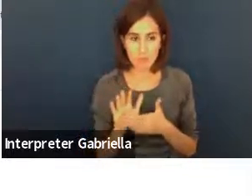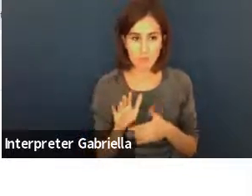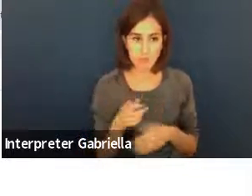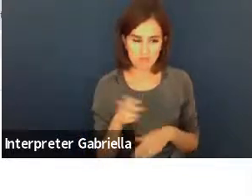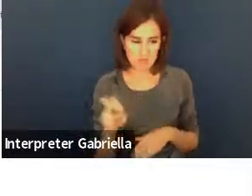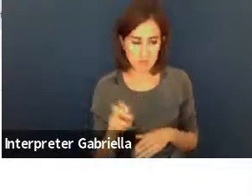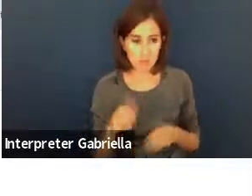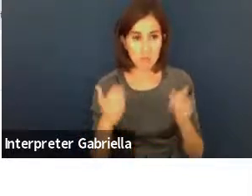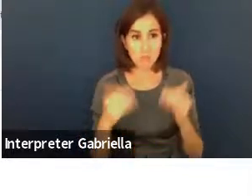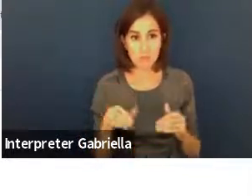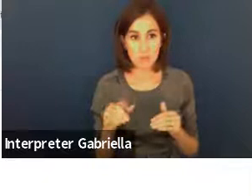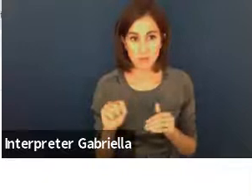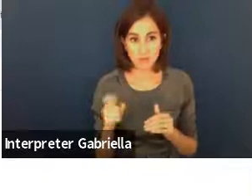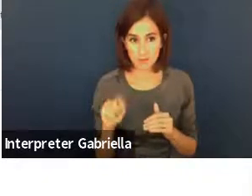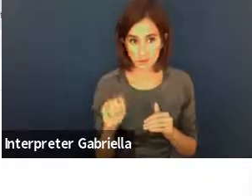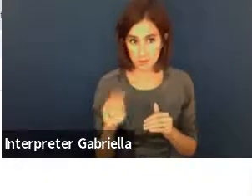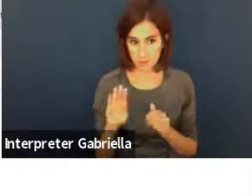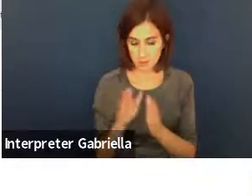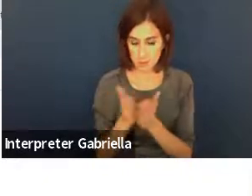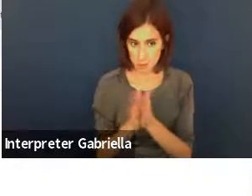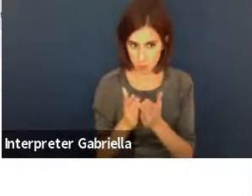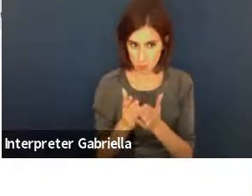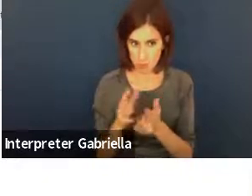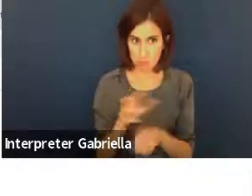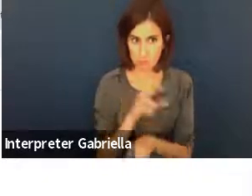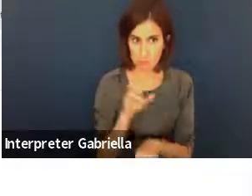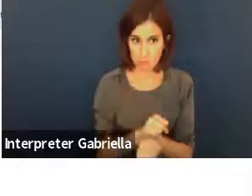Linda Kobashigawa: Information about textbooks on reserve are here as well. And then of course we have